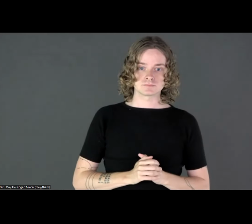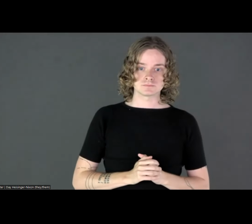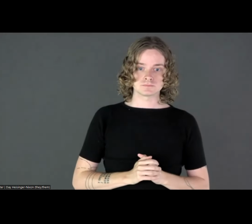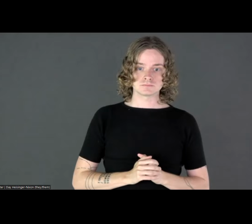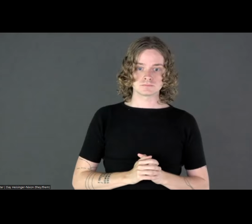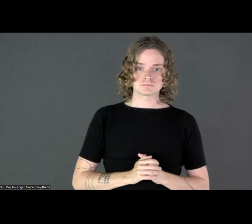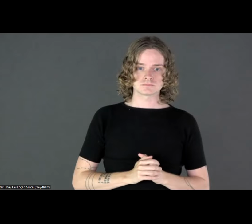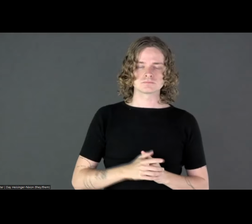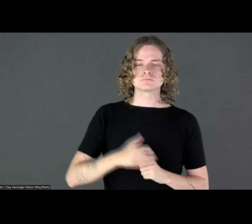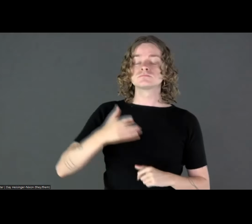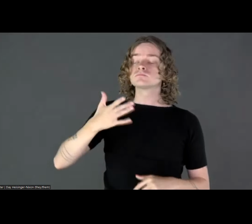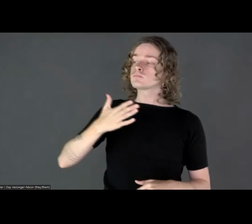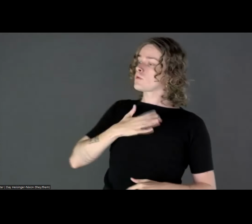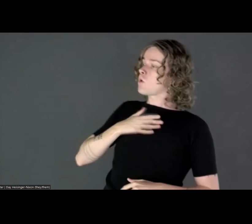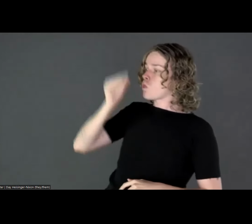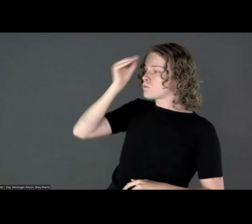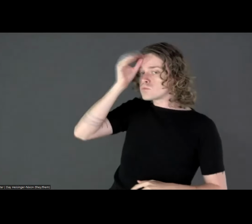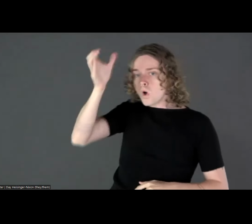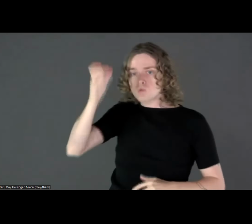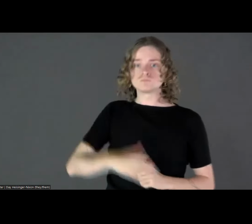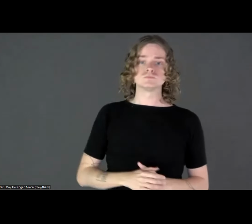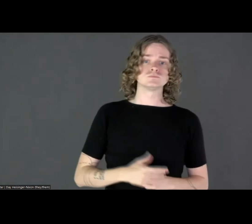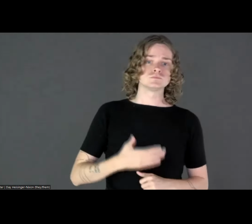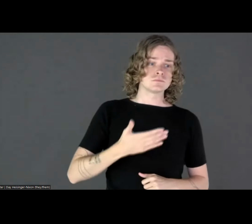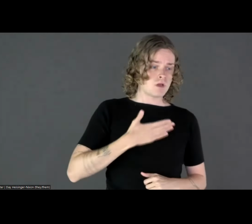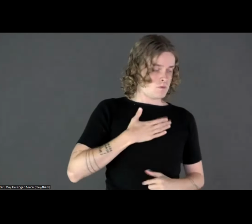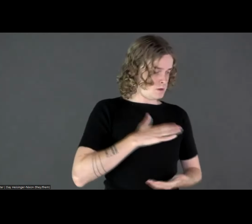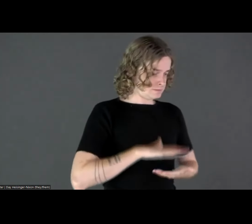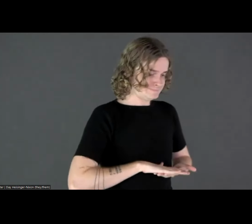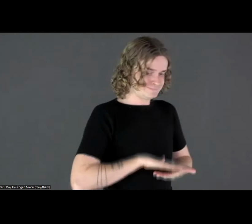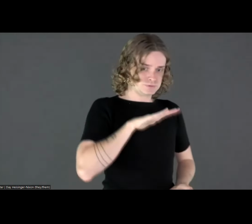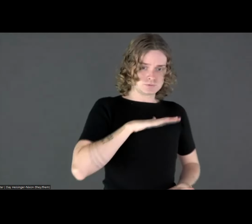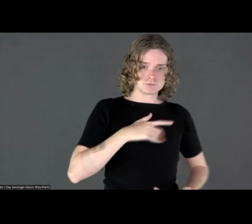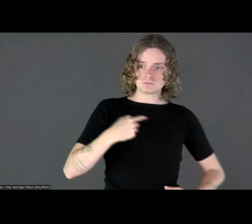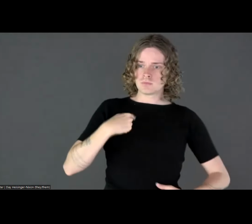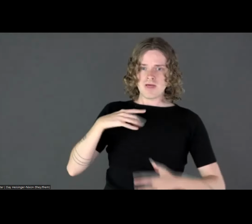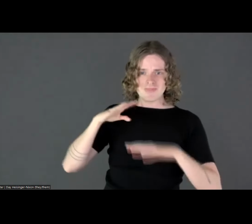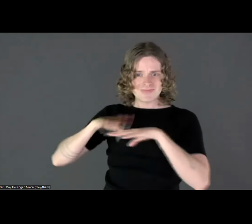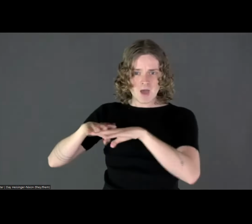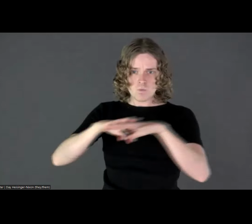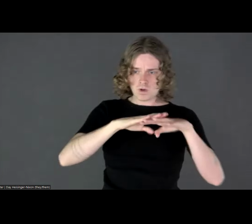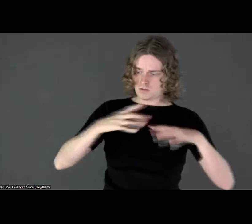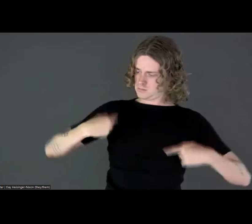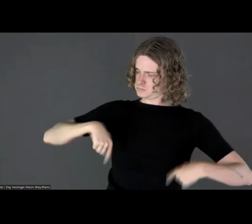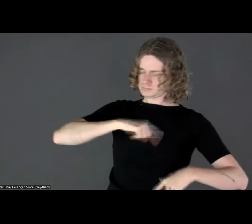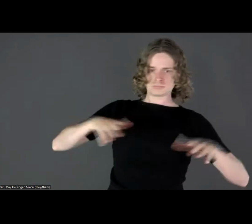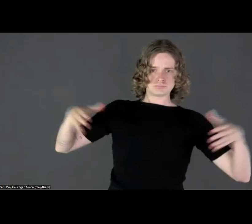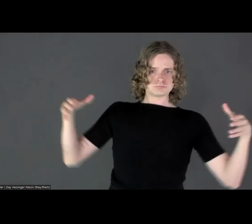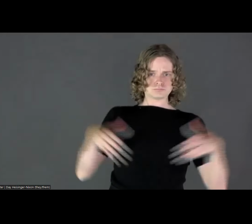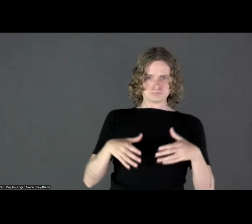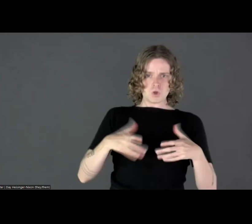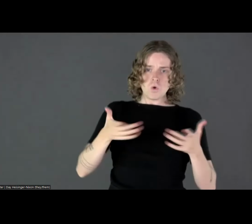experience, and networks are essential to our work as humanitarians as we aim to leave no one behind.